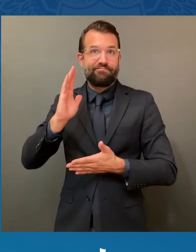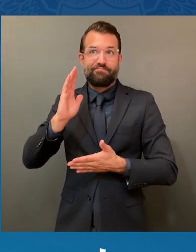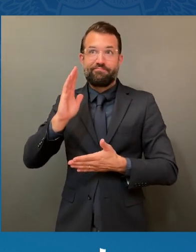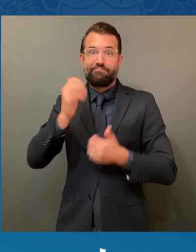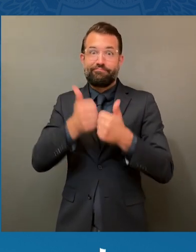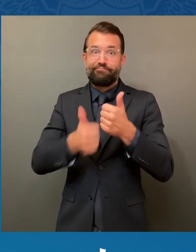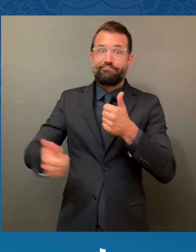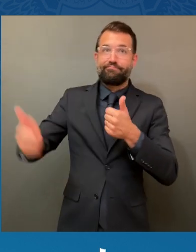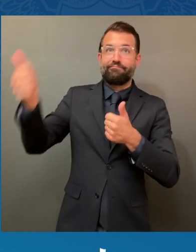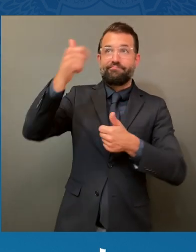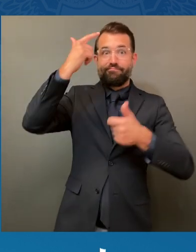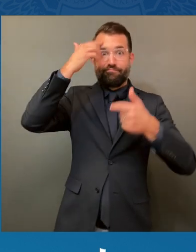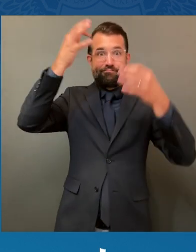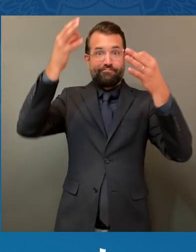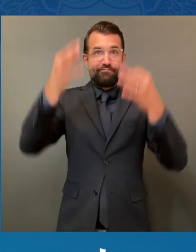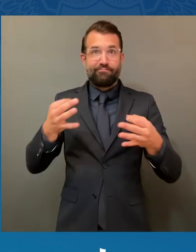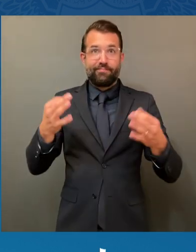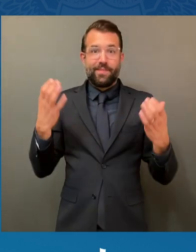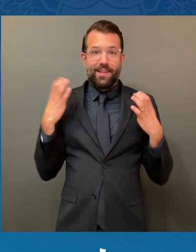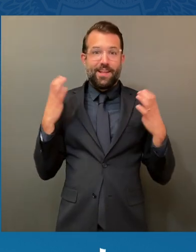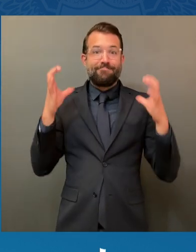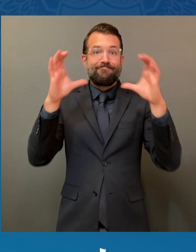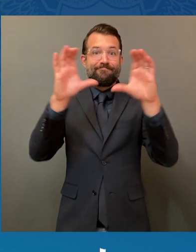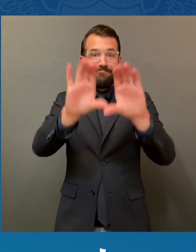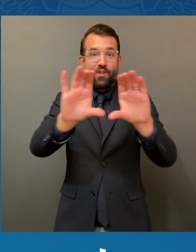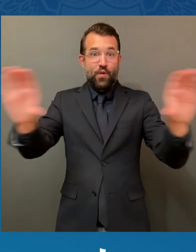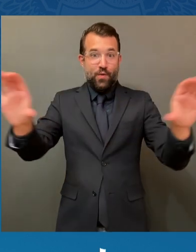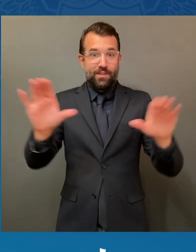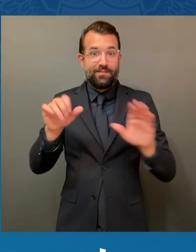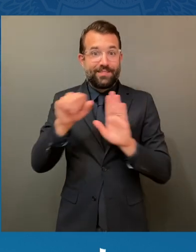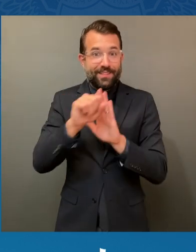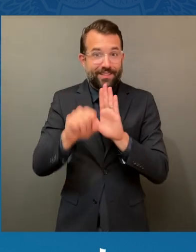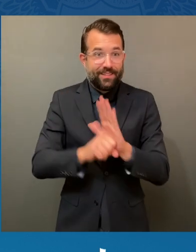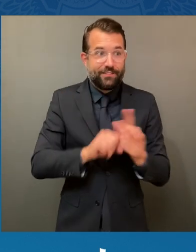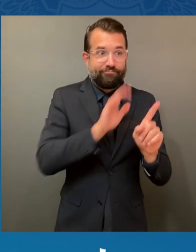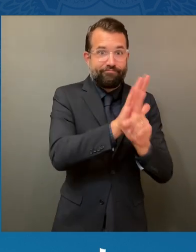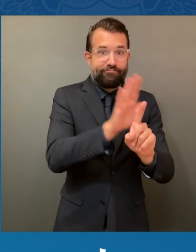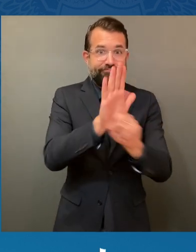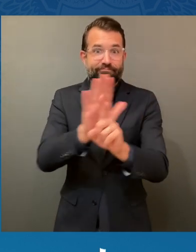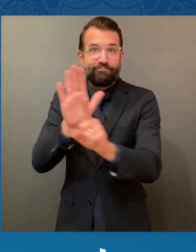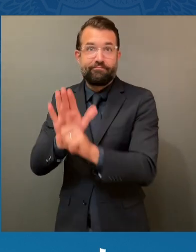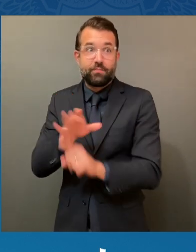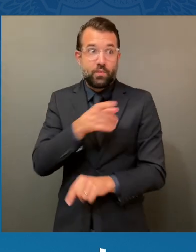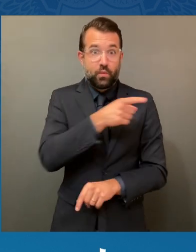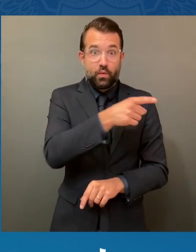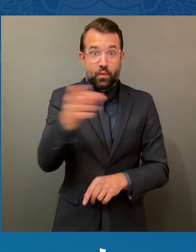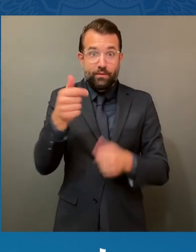So as the chief legal officer of your state, you -- because I've been watching you --